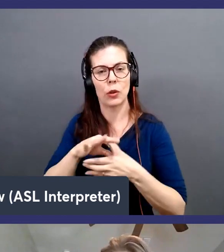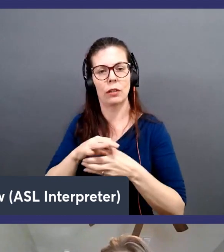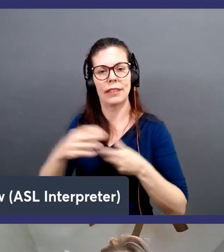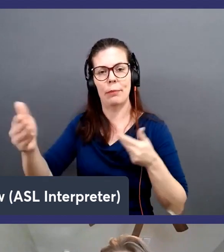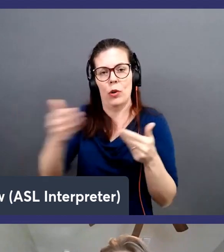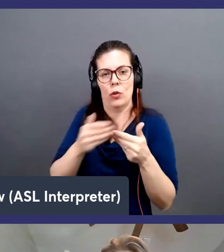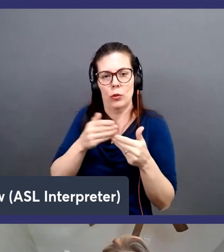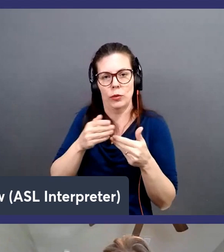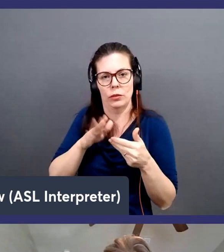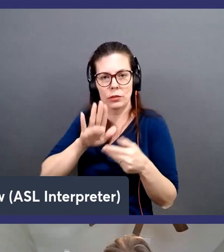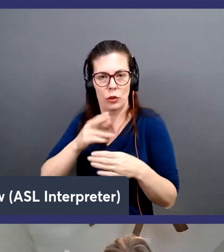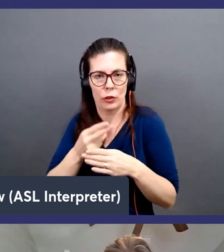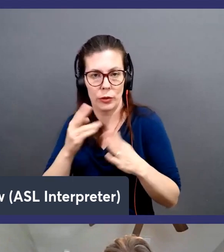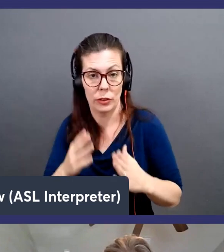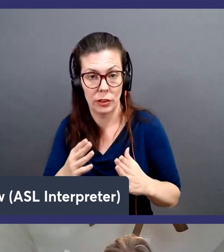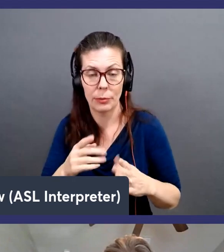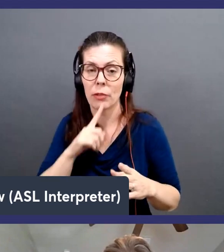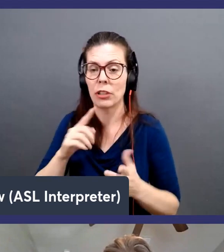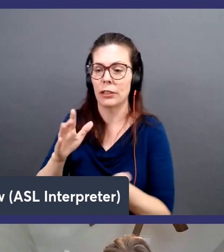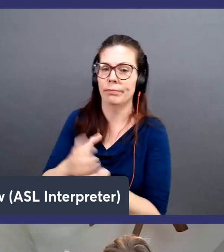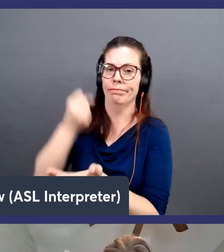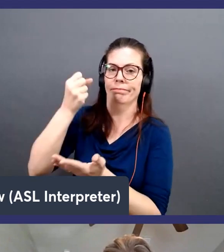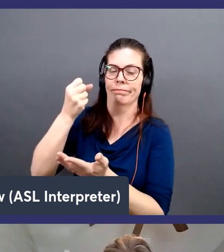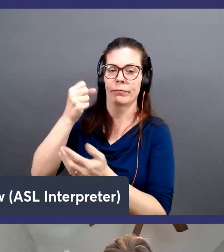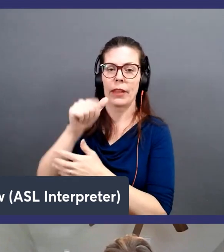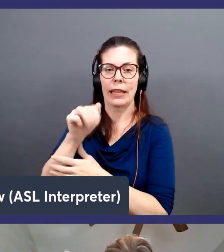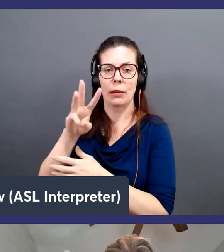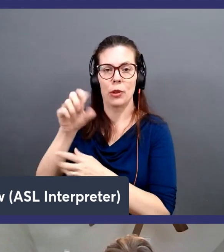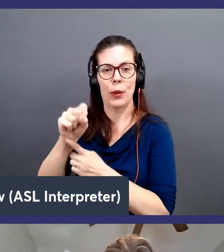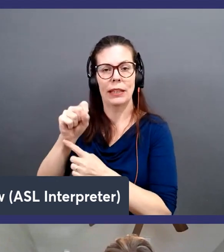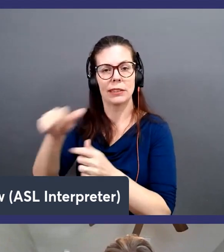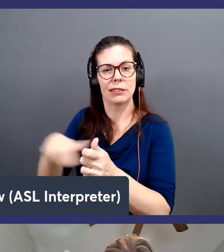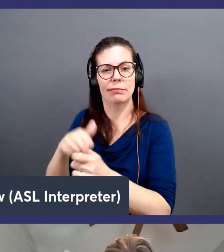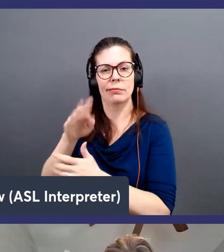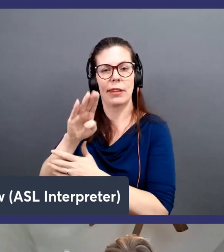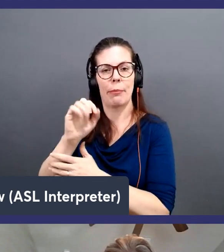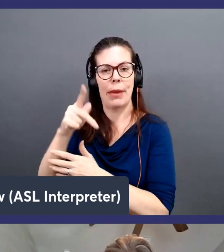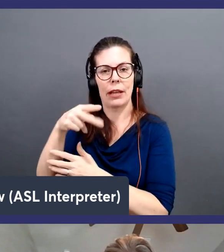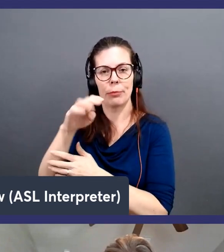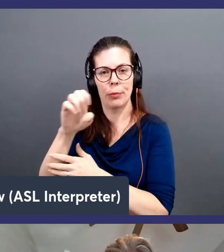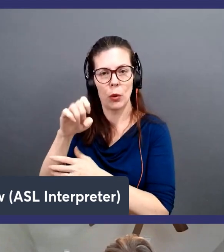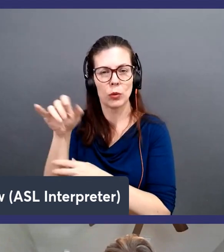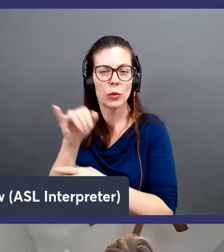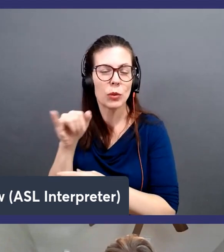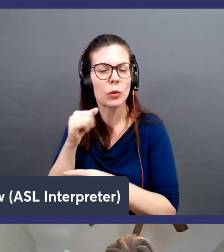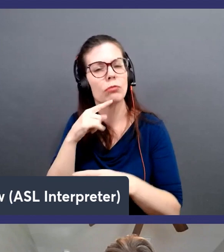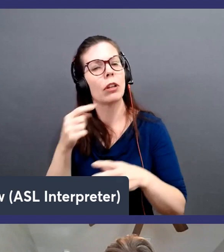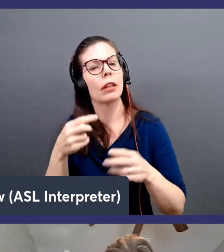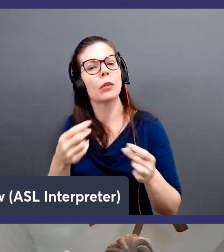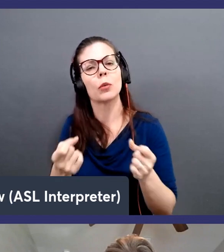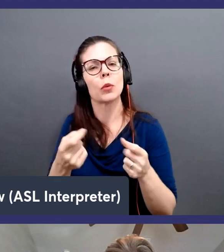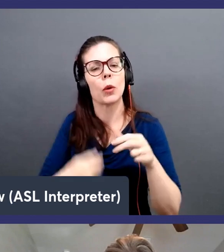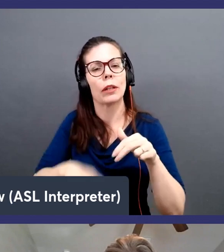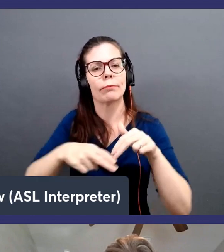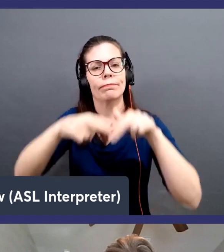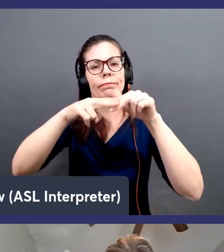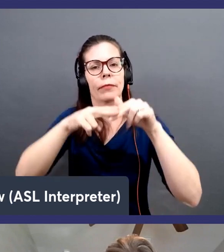But it also really leverages the AWS private backbone as well to accelerate traffic between AWS Edge locations